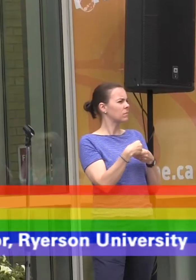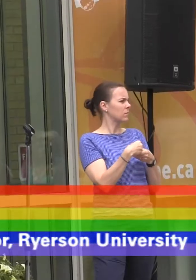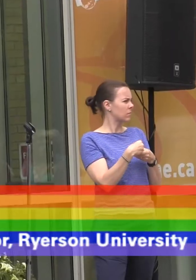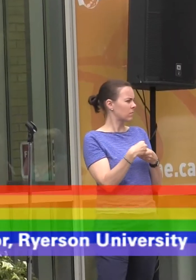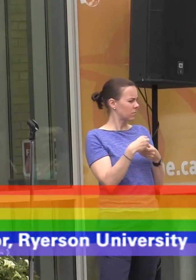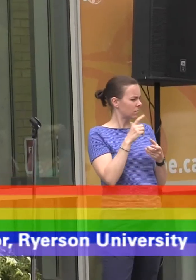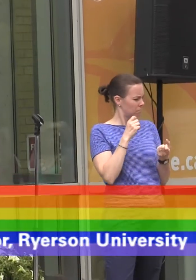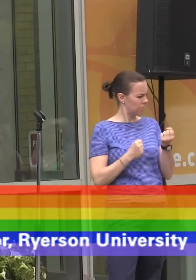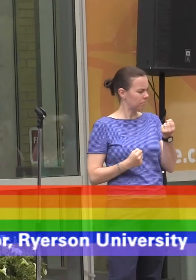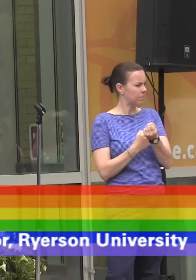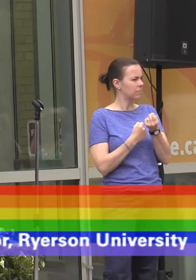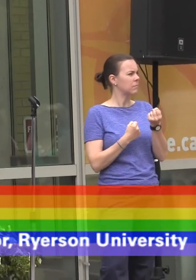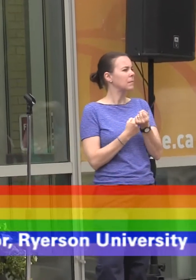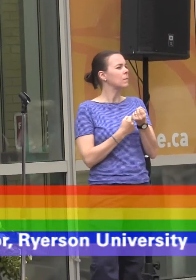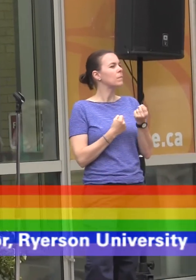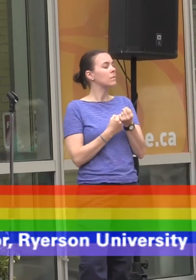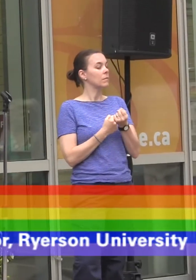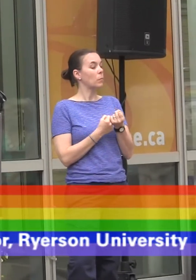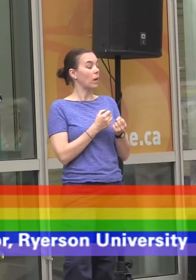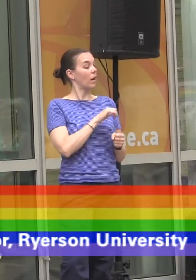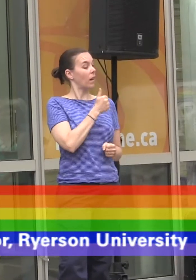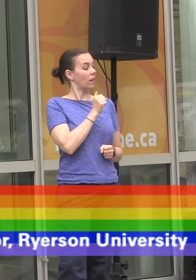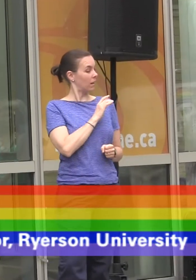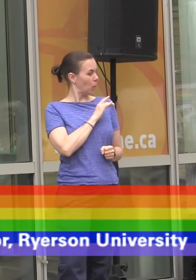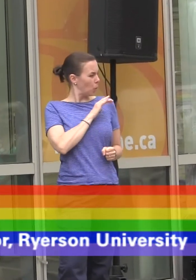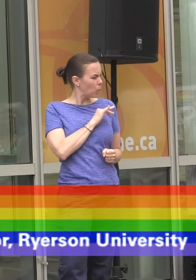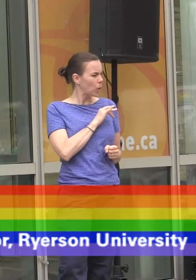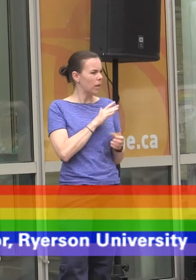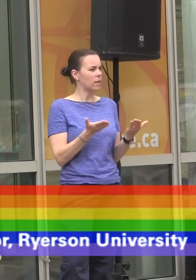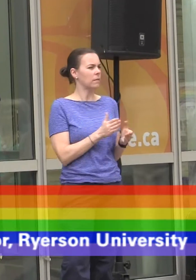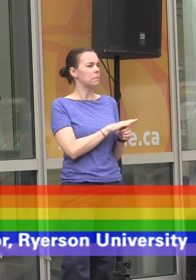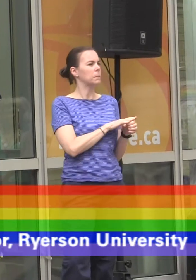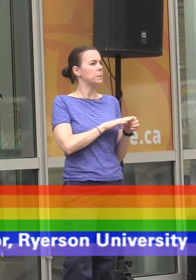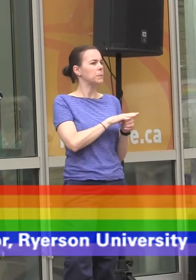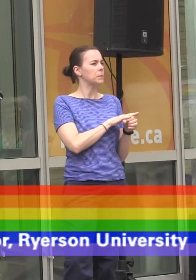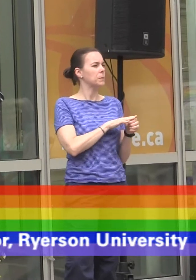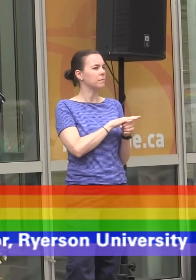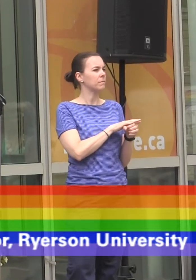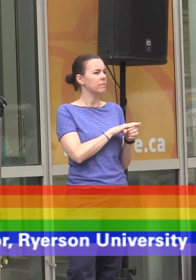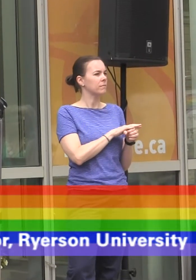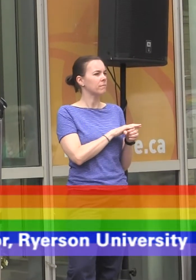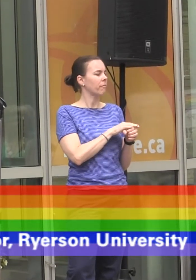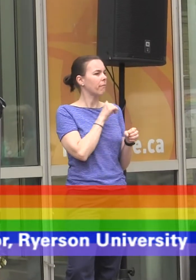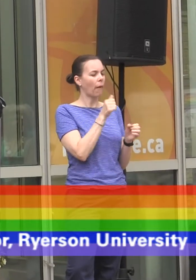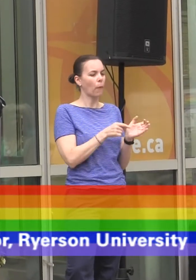What makes our campus so great is that we don't do this one day a week or on a special week